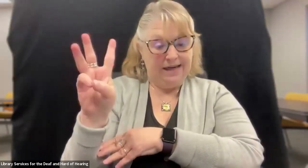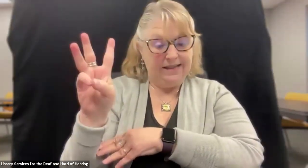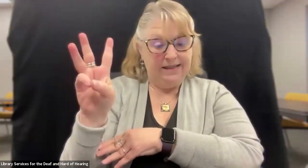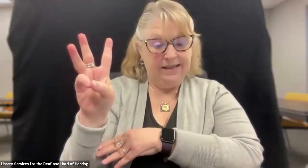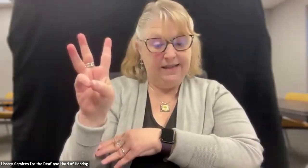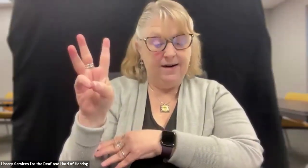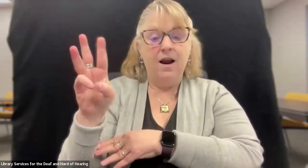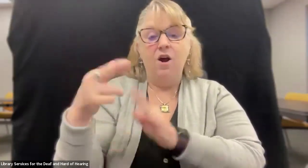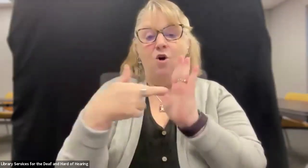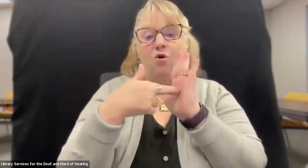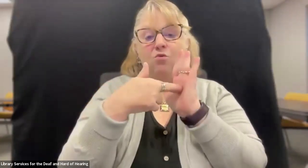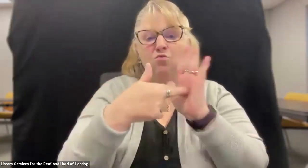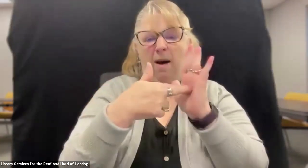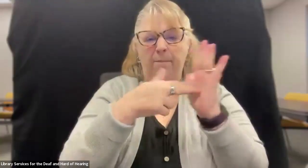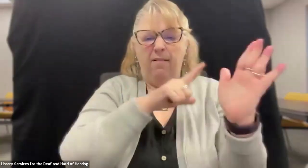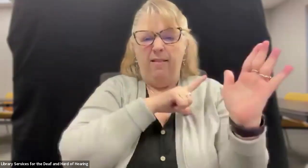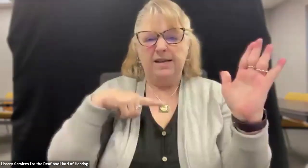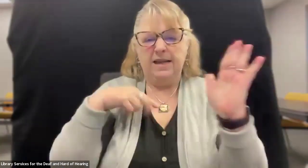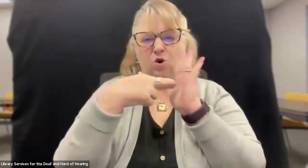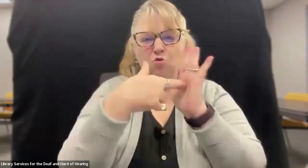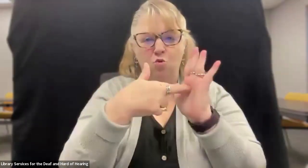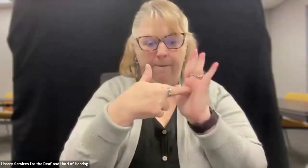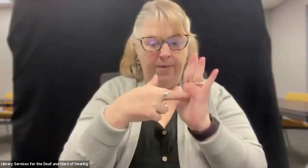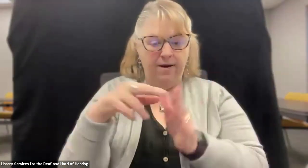On January 22nd of 2026,